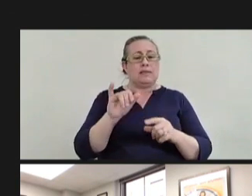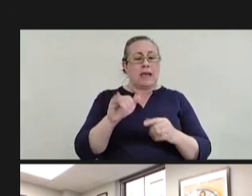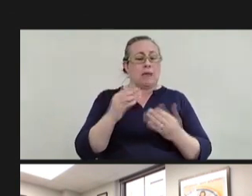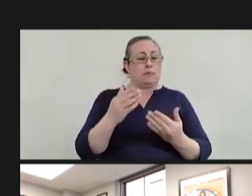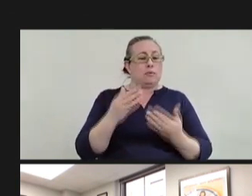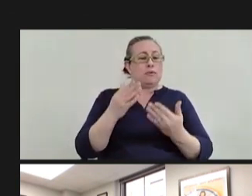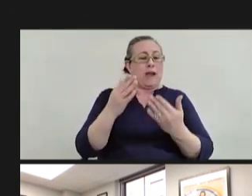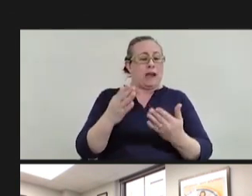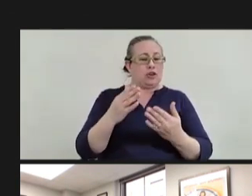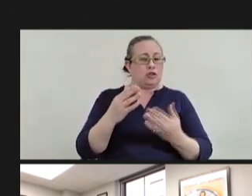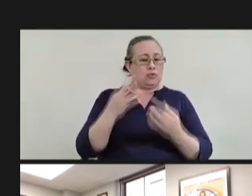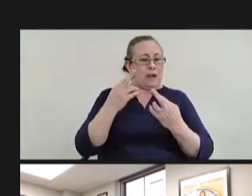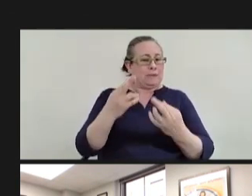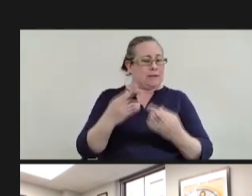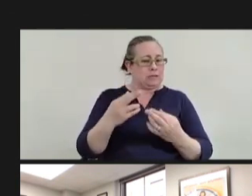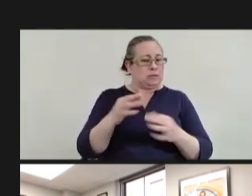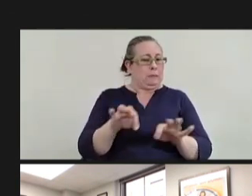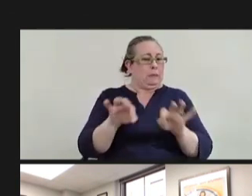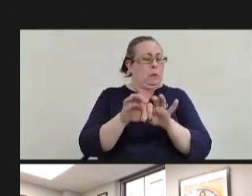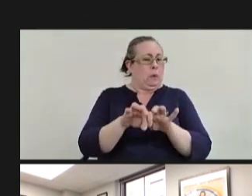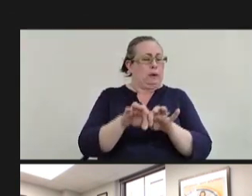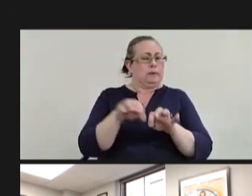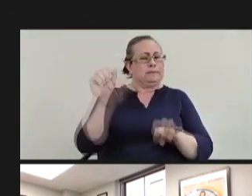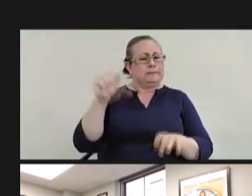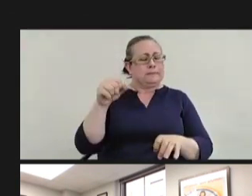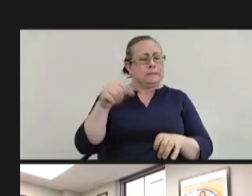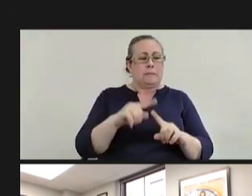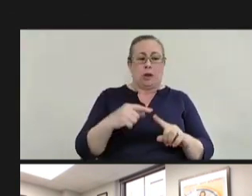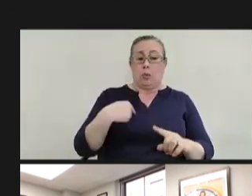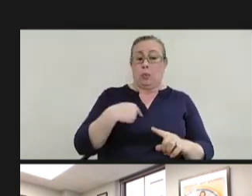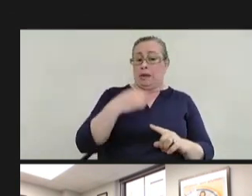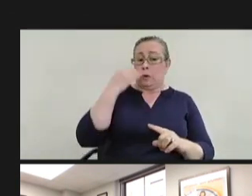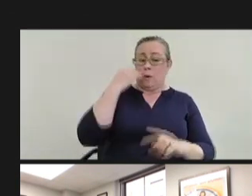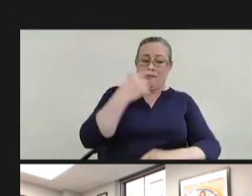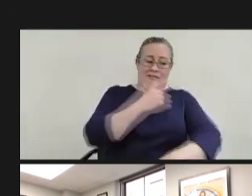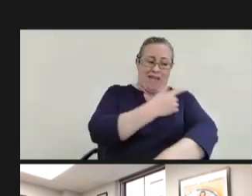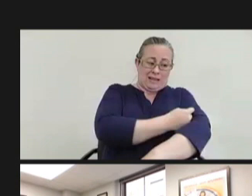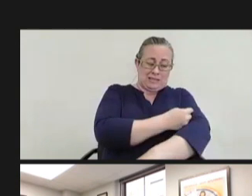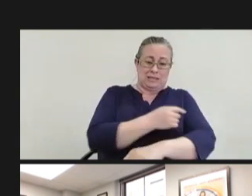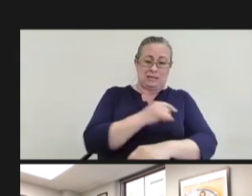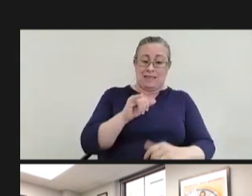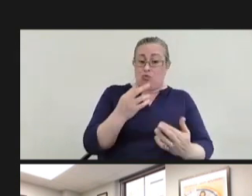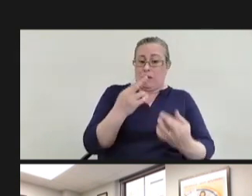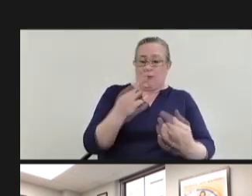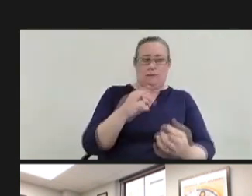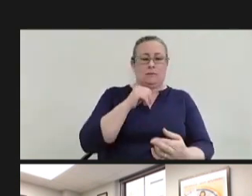yet we know that vaccines that are now recommended are not being stocked in all